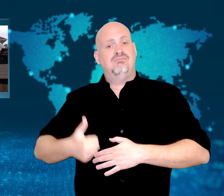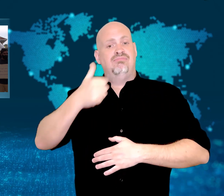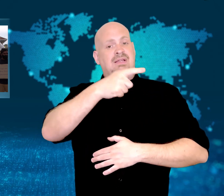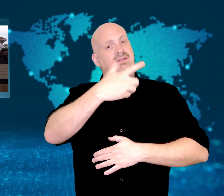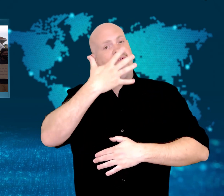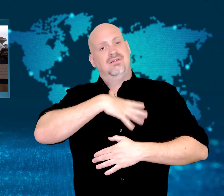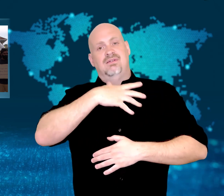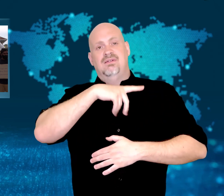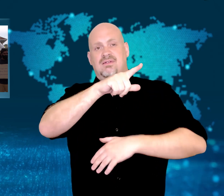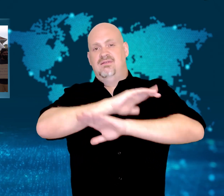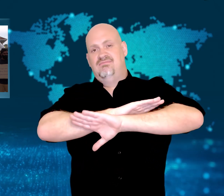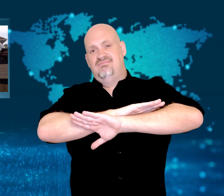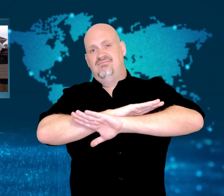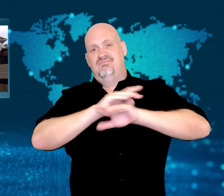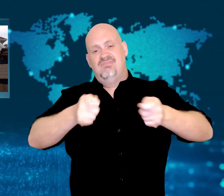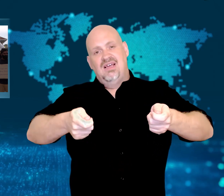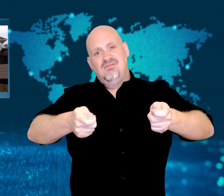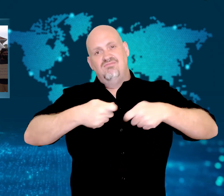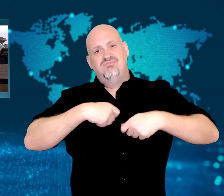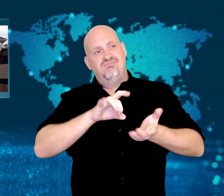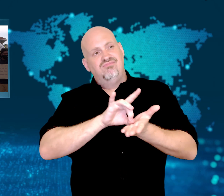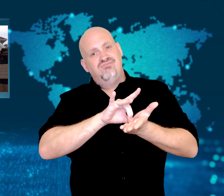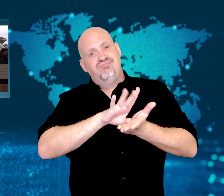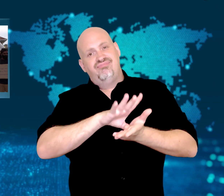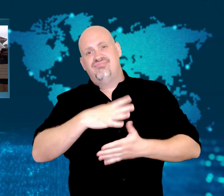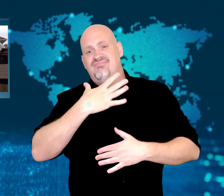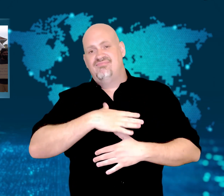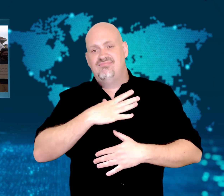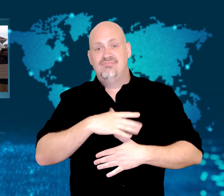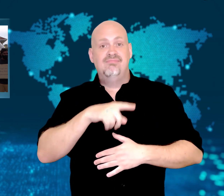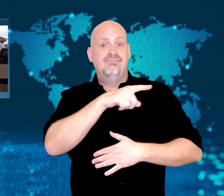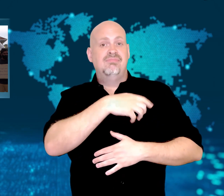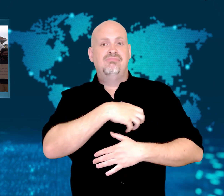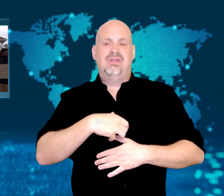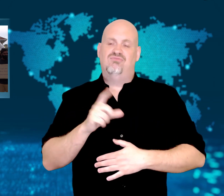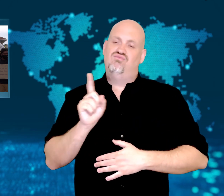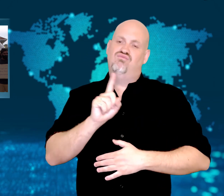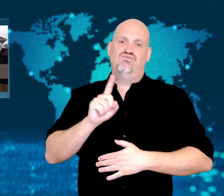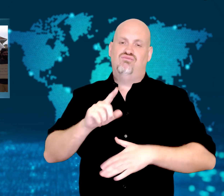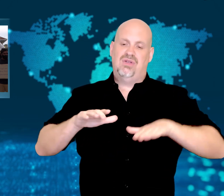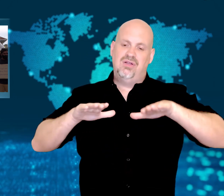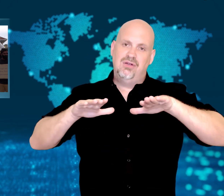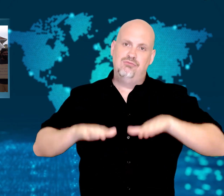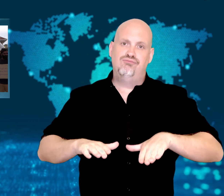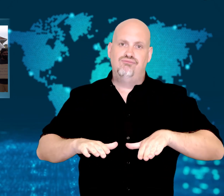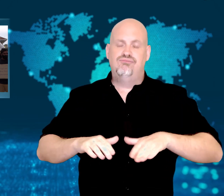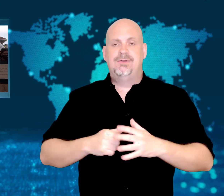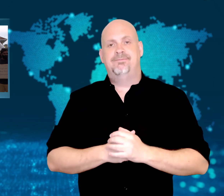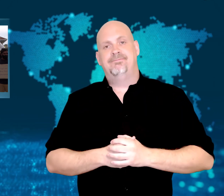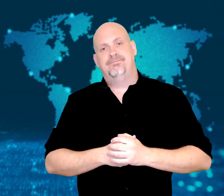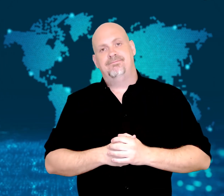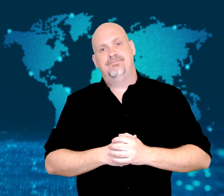People have demanded the President step down, but he has refused.